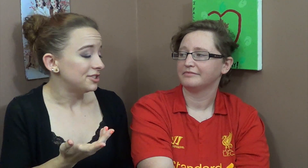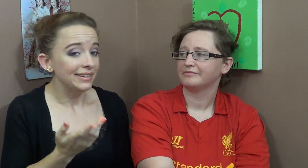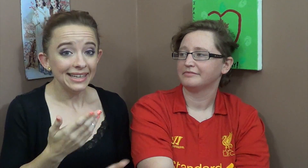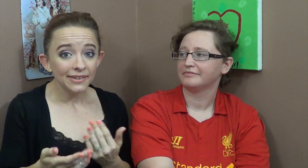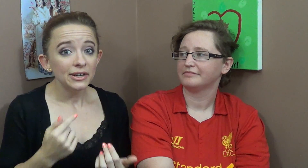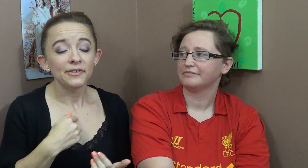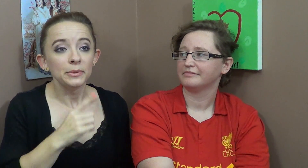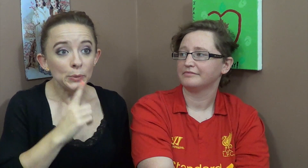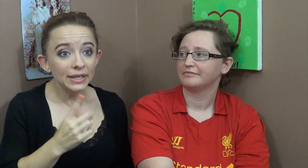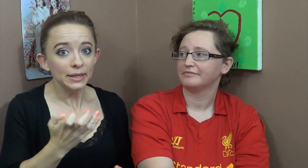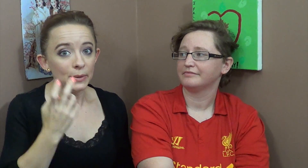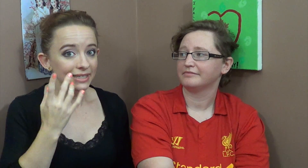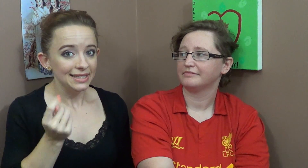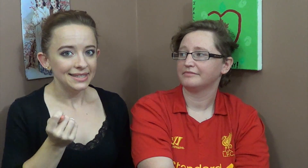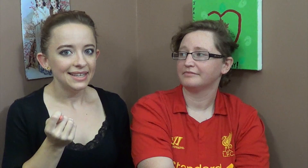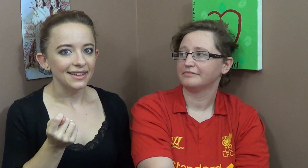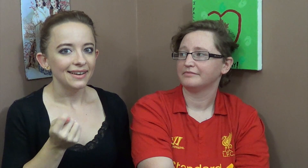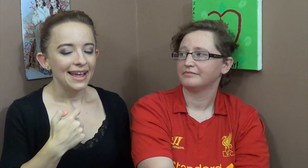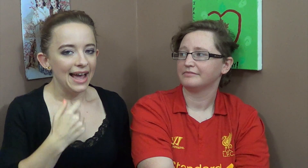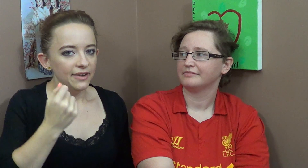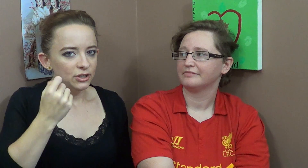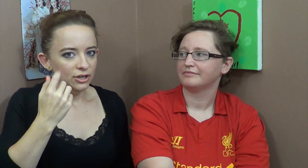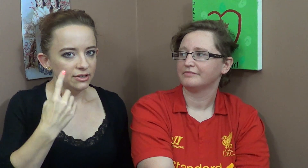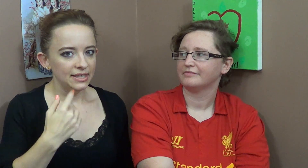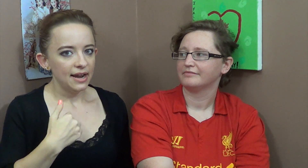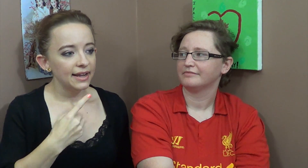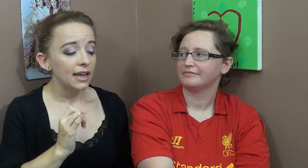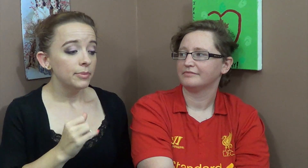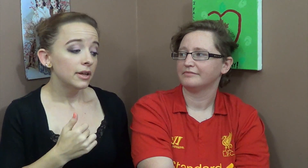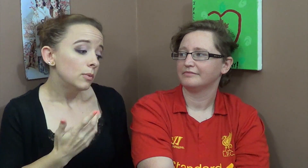watch it! Even if I REALLY wanted to see it, I have to understand I can't be like